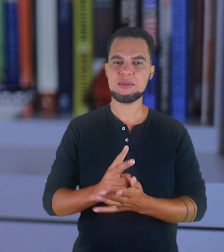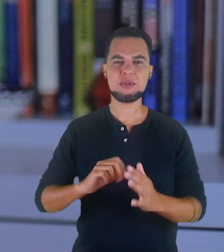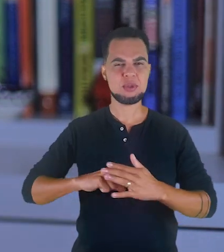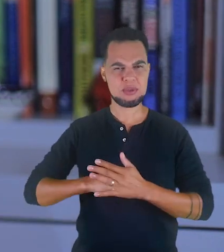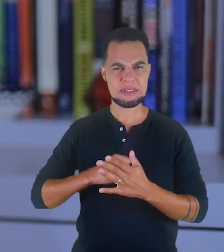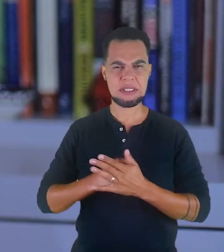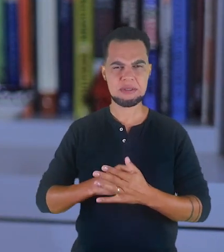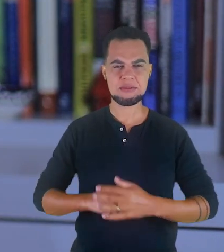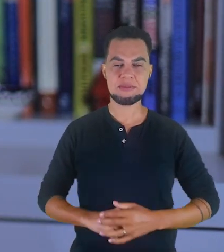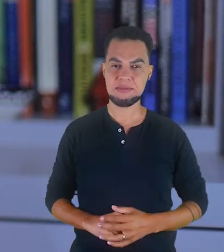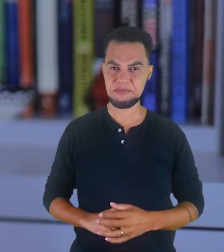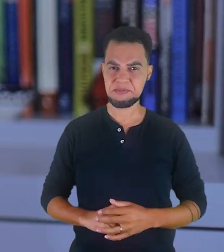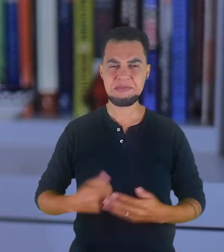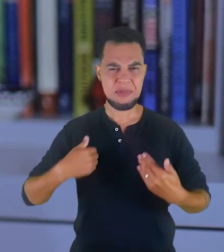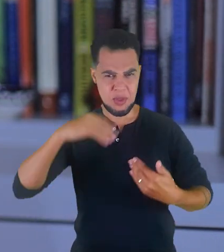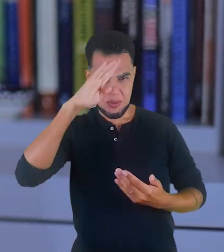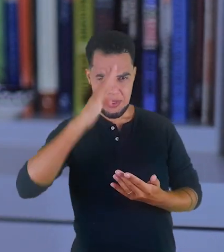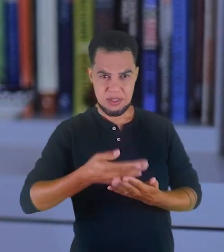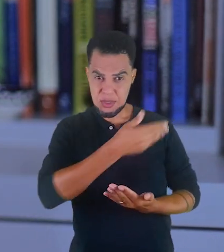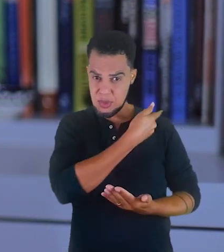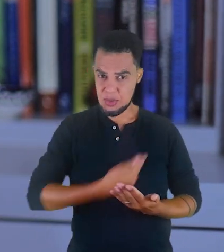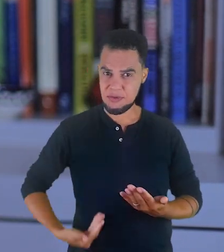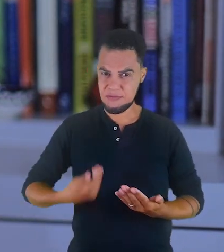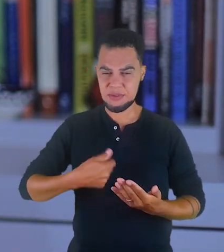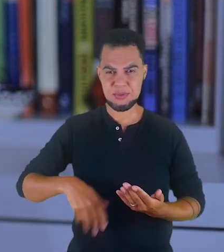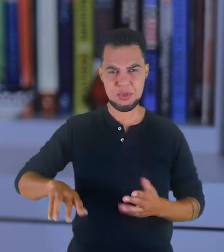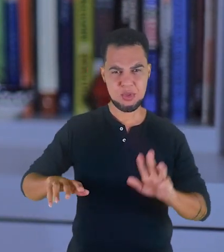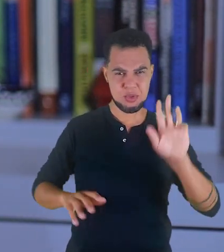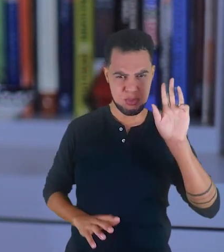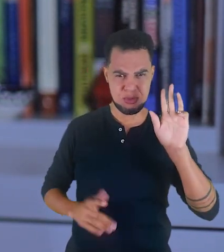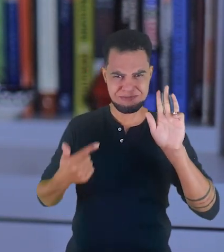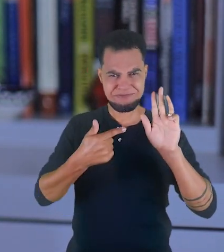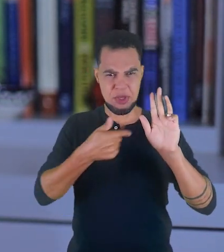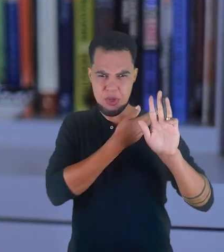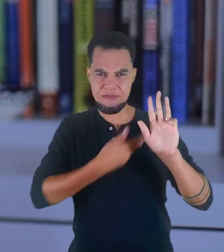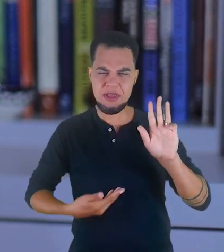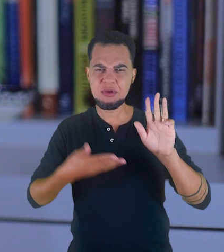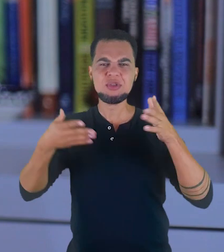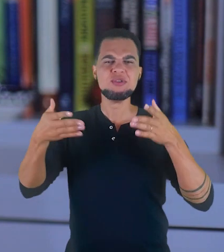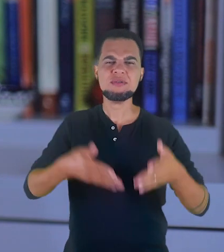I admit that I believe that this Lula administration term is braver.